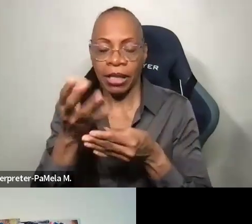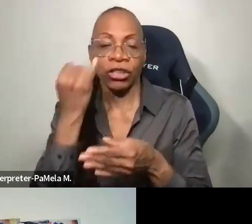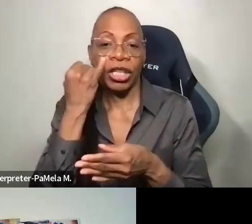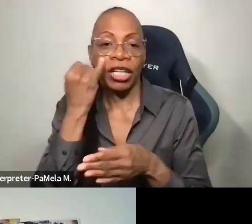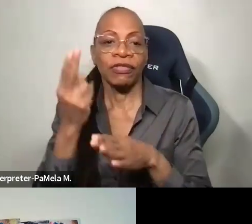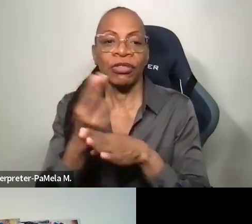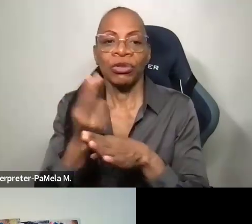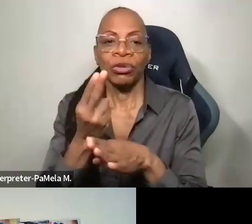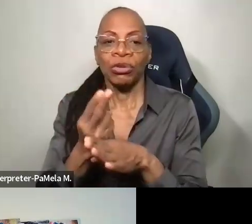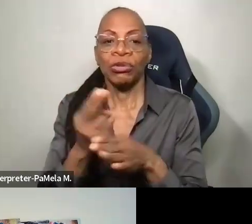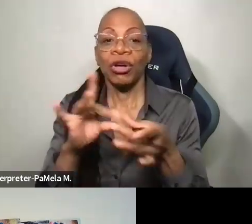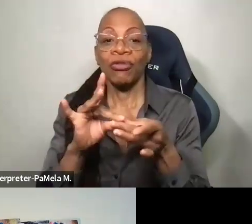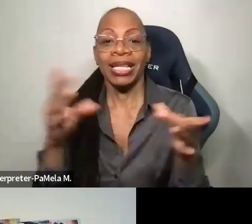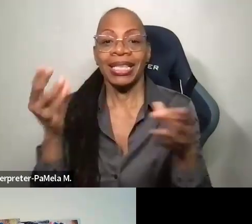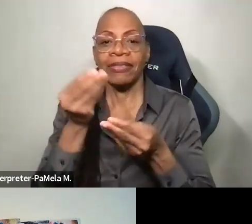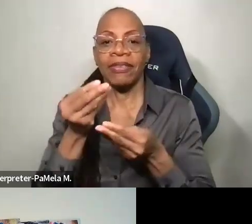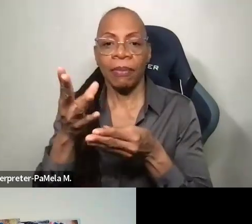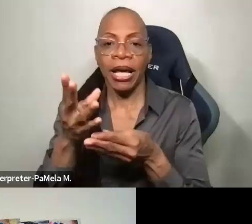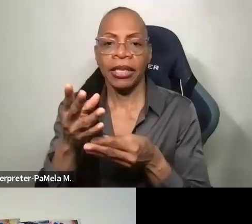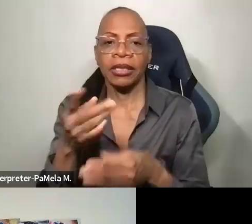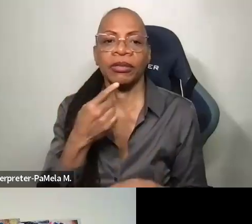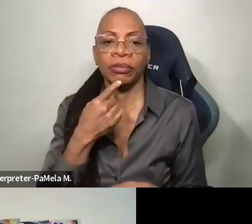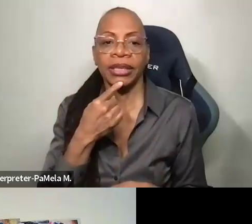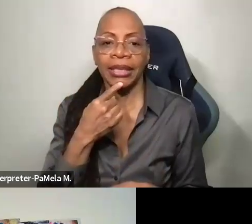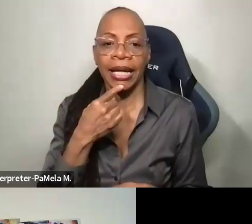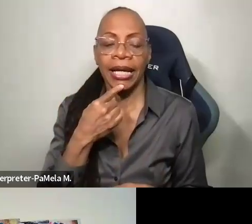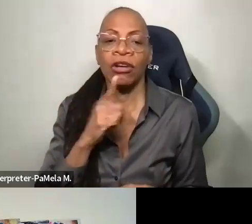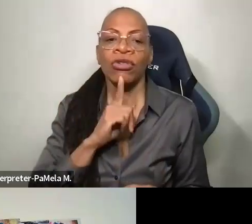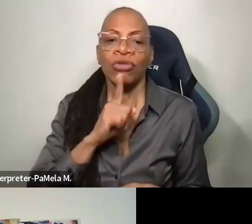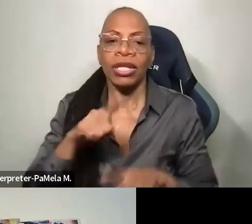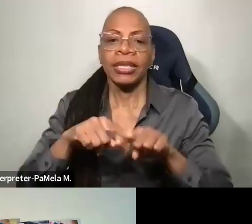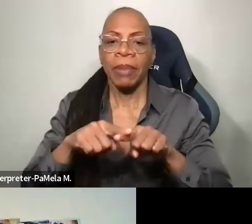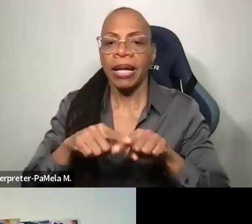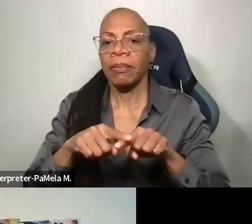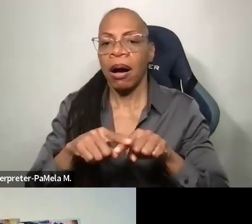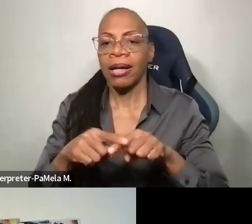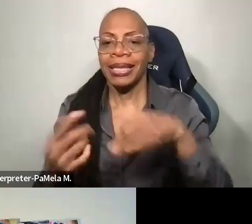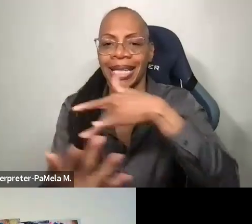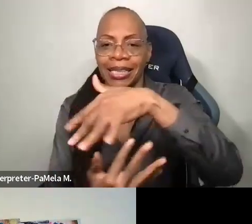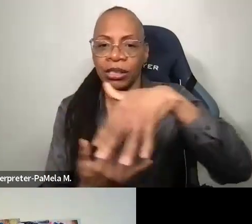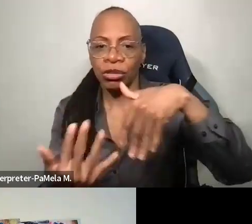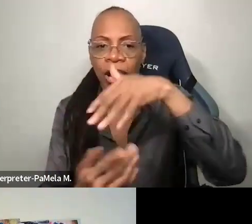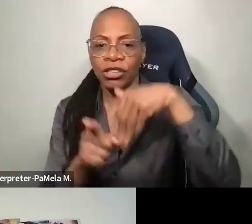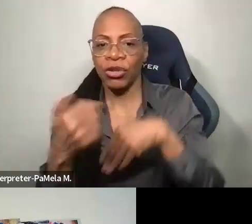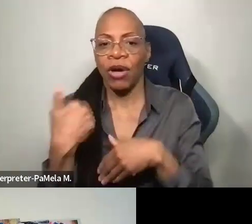that you have with the client, the interaction that you have with the client. So in a scenario where you encounter somebody